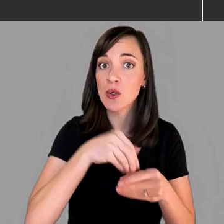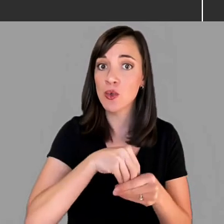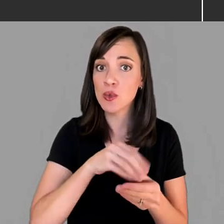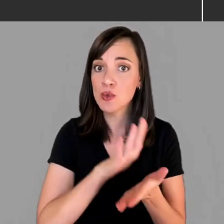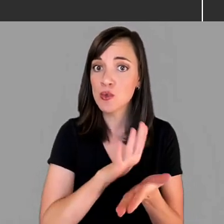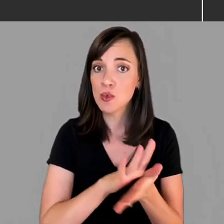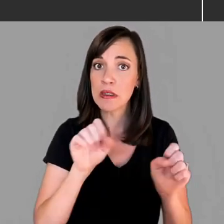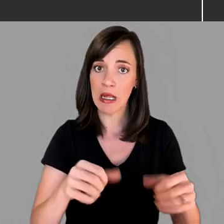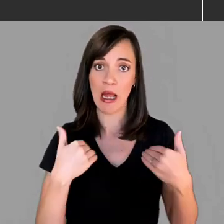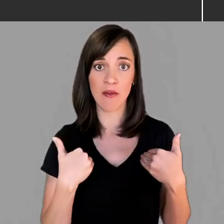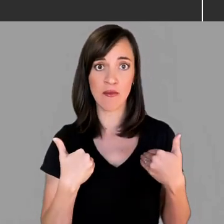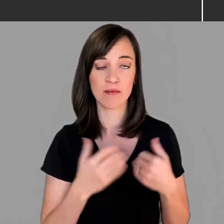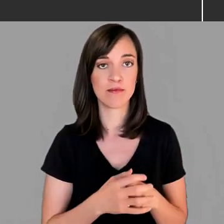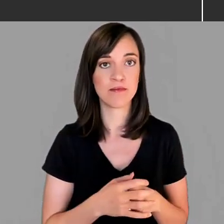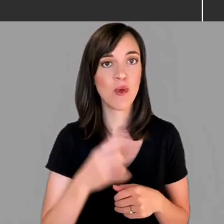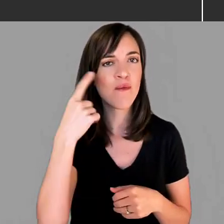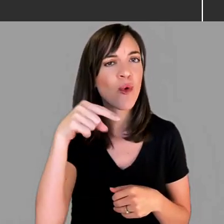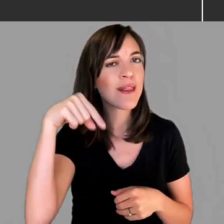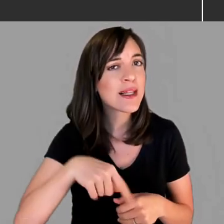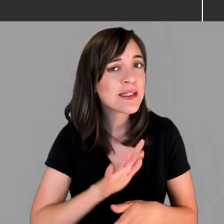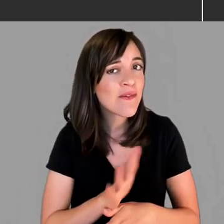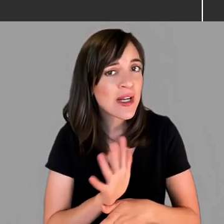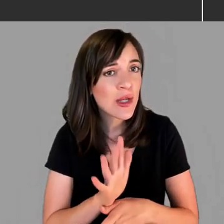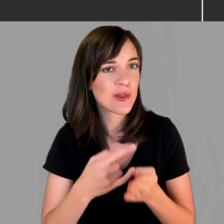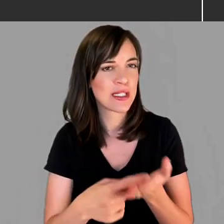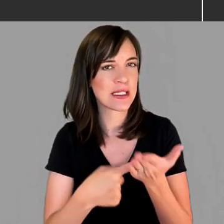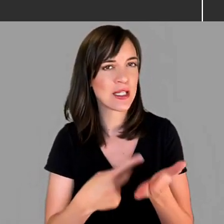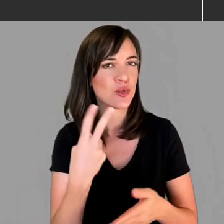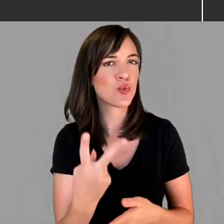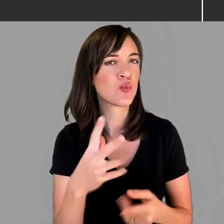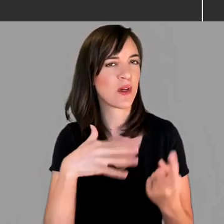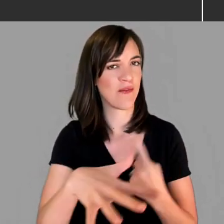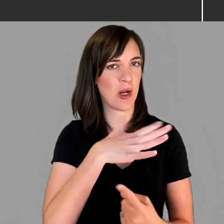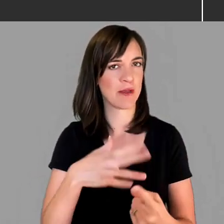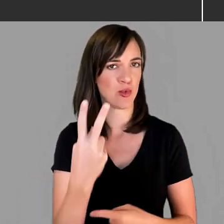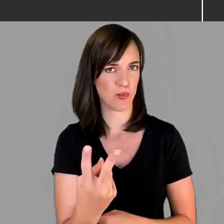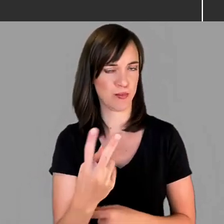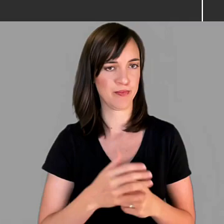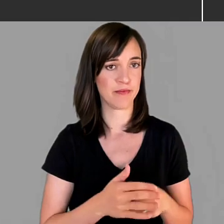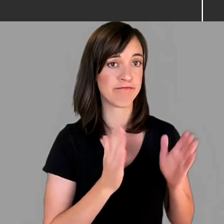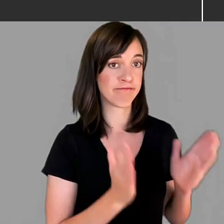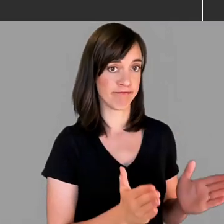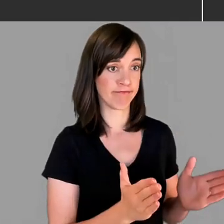be in. For the purposes of this video, we will talk about two different settings: